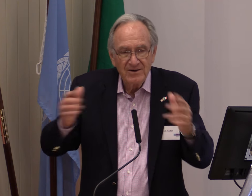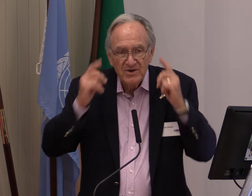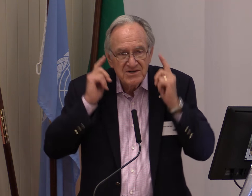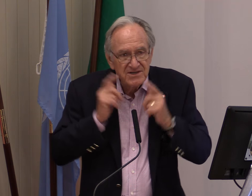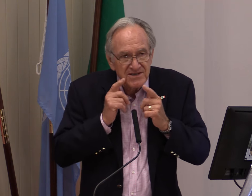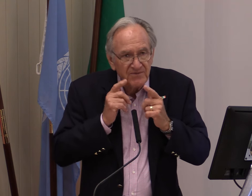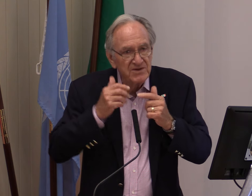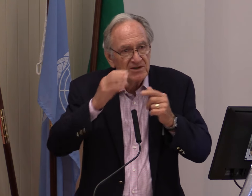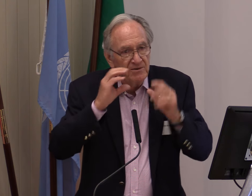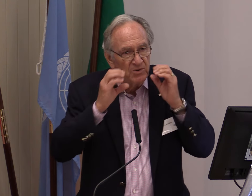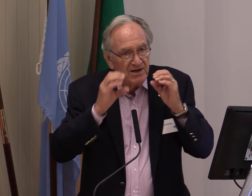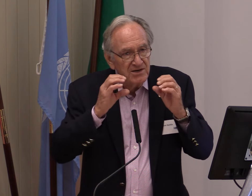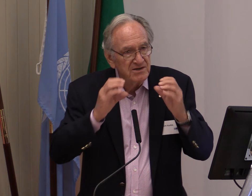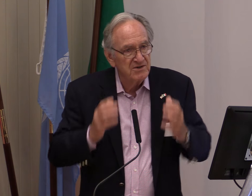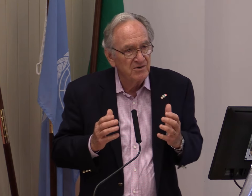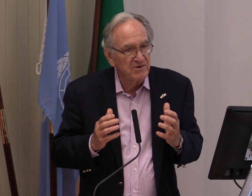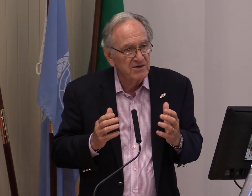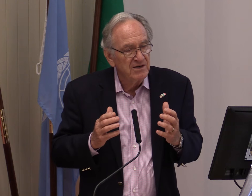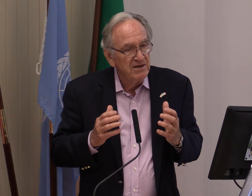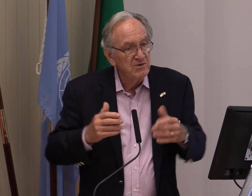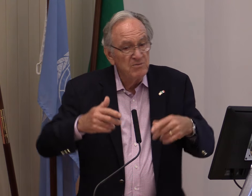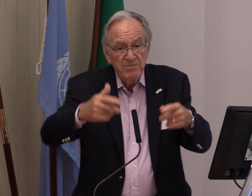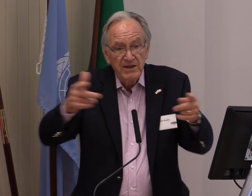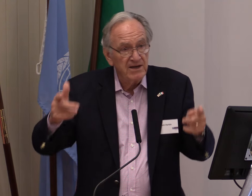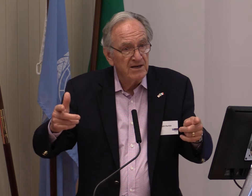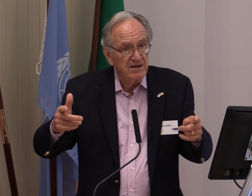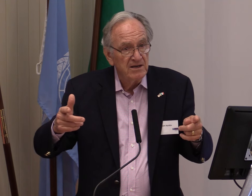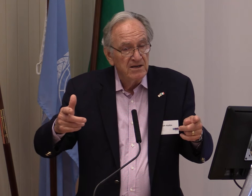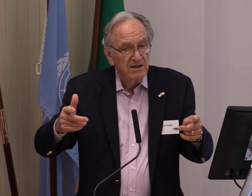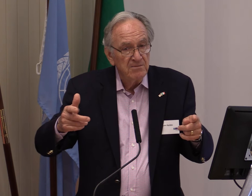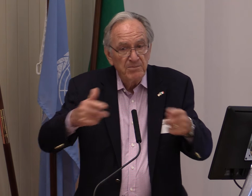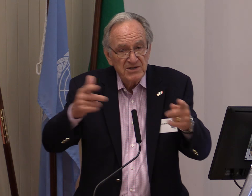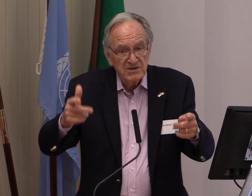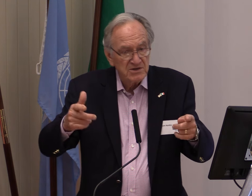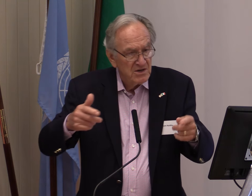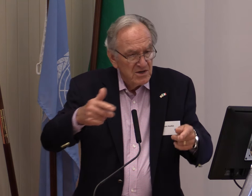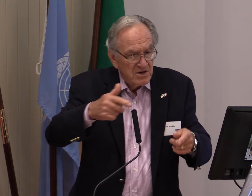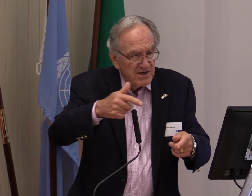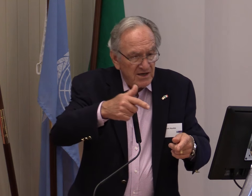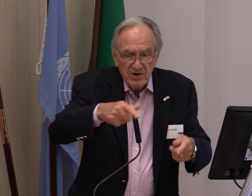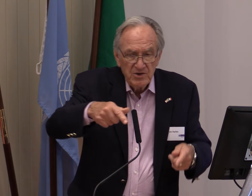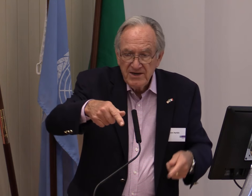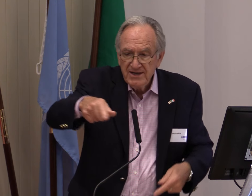it wasn't just deafness and communication disorders, it was mobility. Buses, Kelly couldn't